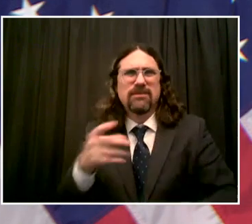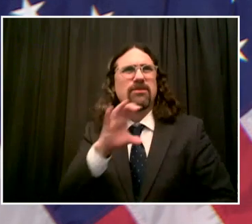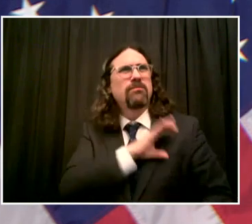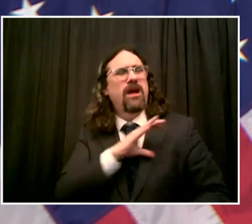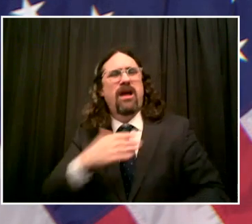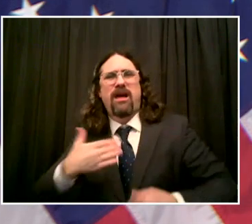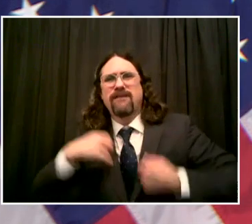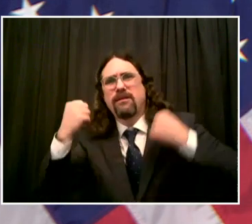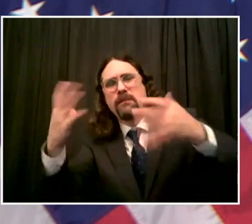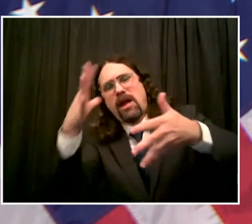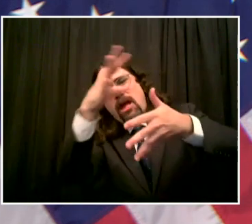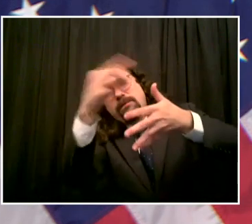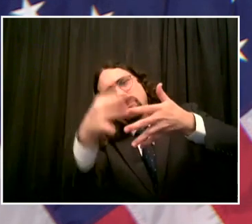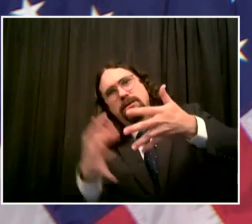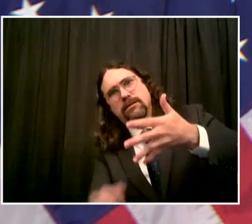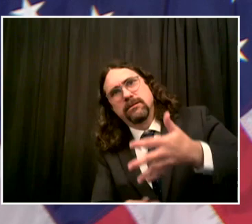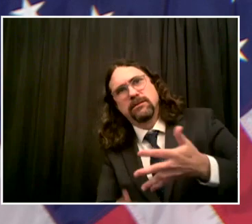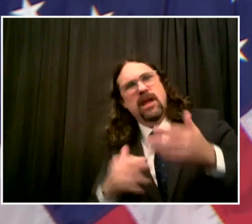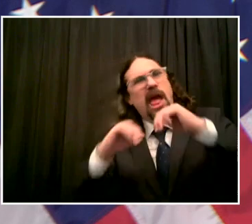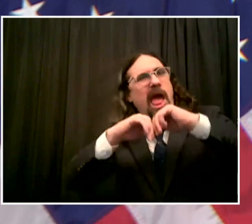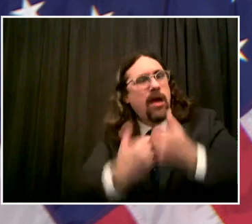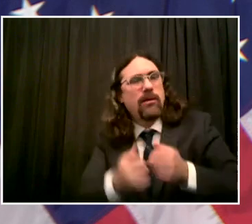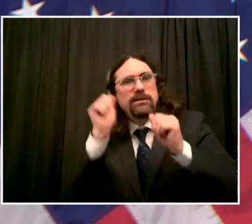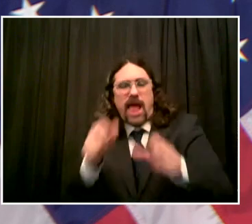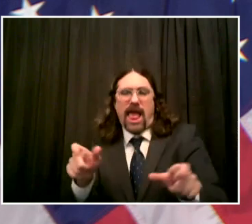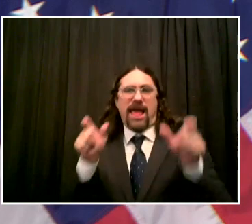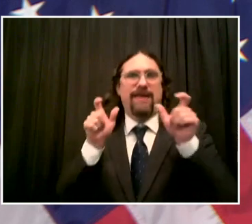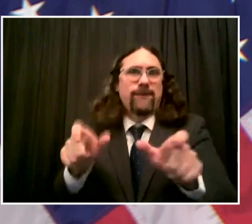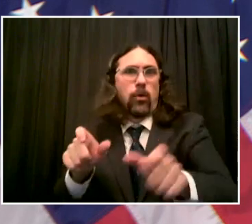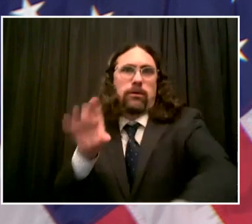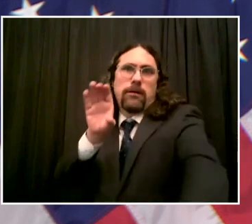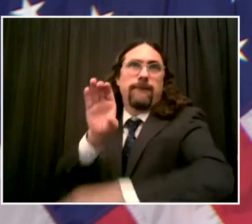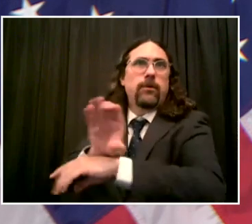BATONS. IT'S WHAWT E N'DOT NWAT TO HAVE.